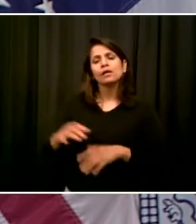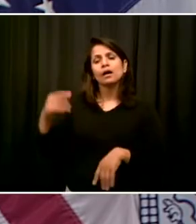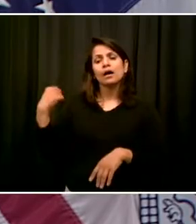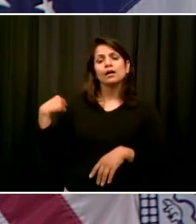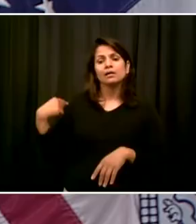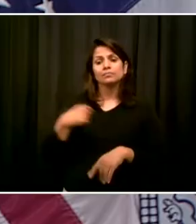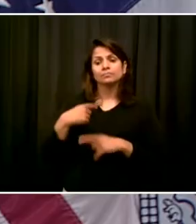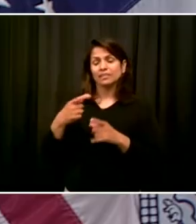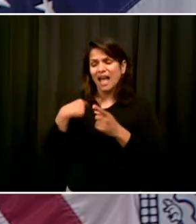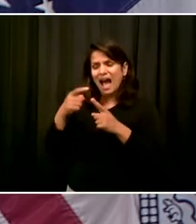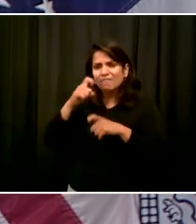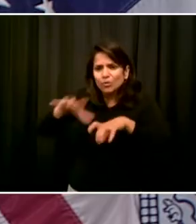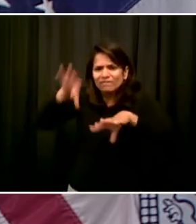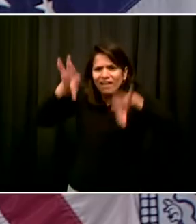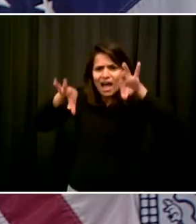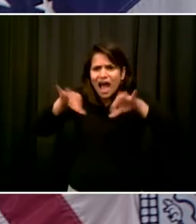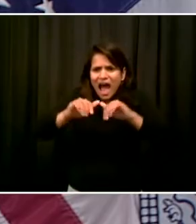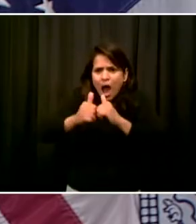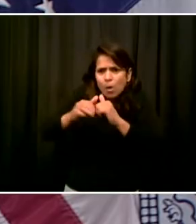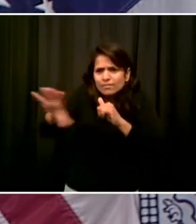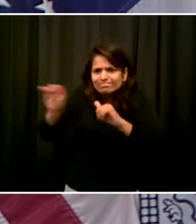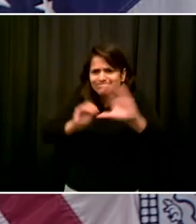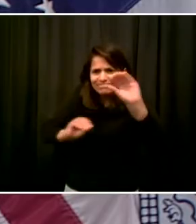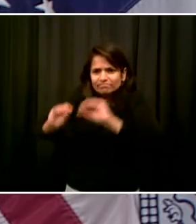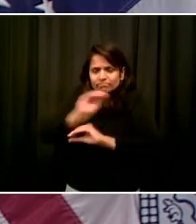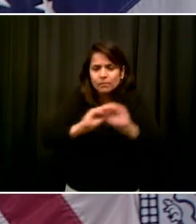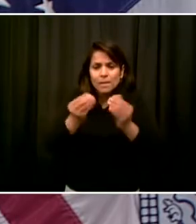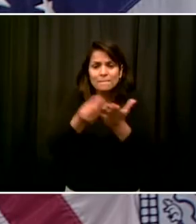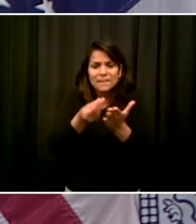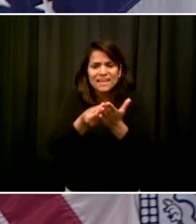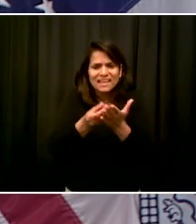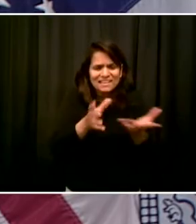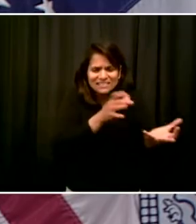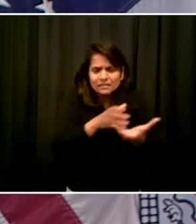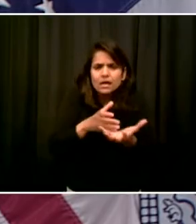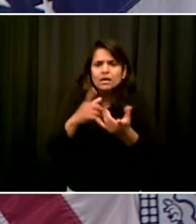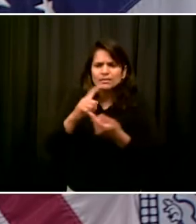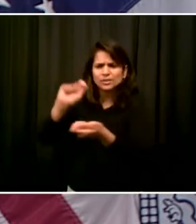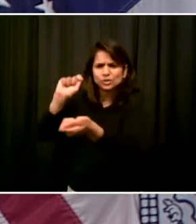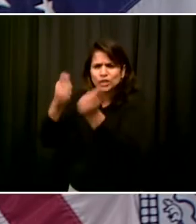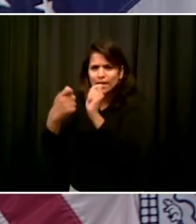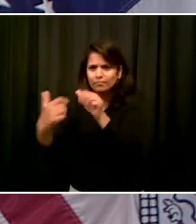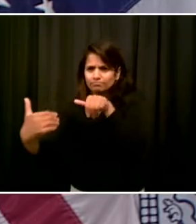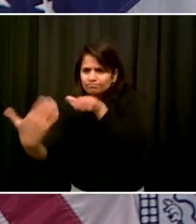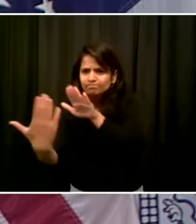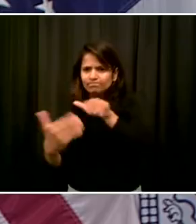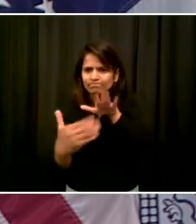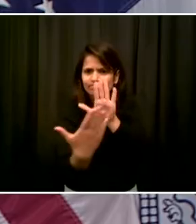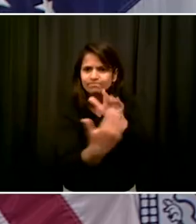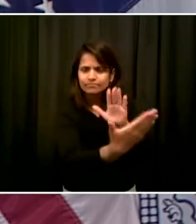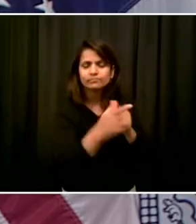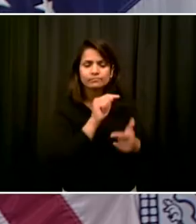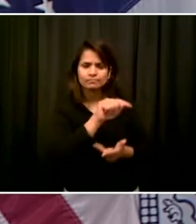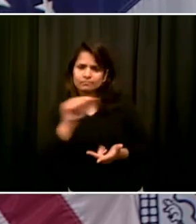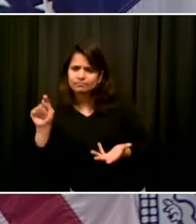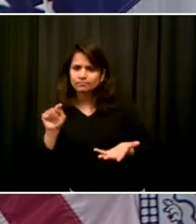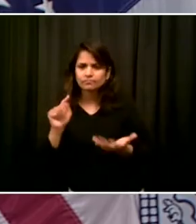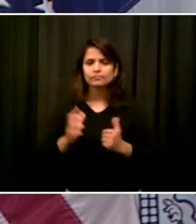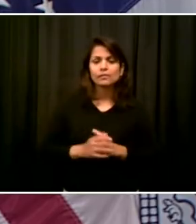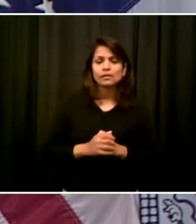CONCEPT OF HOW